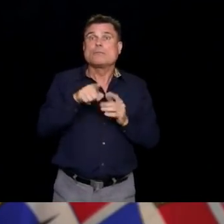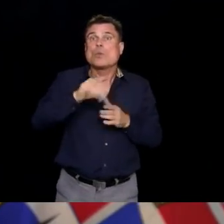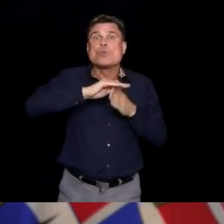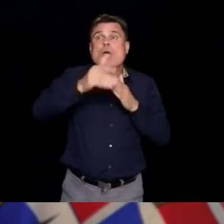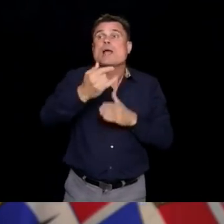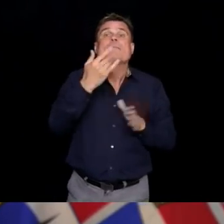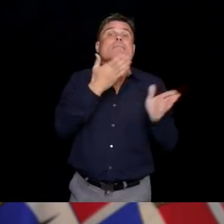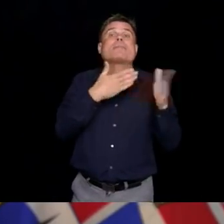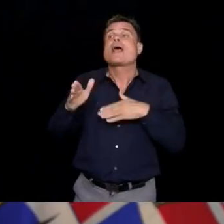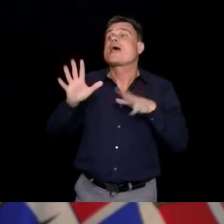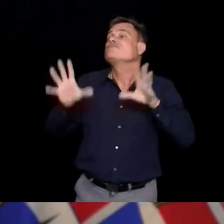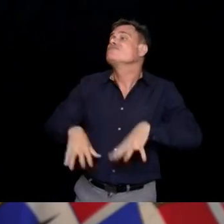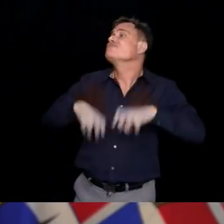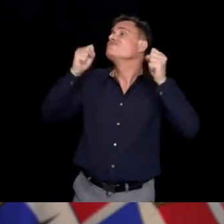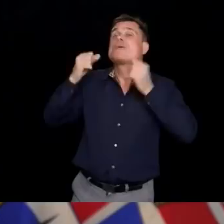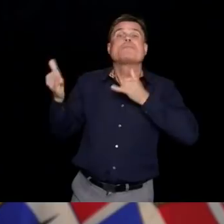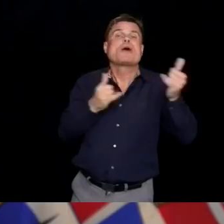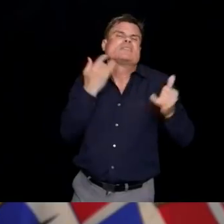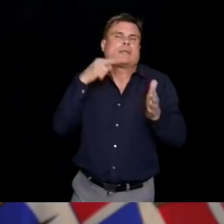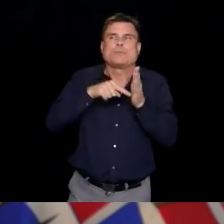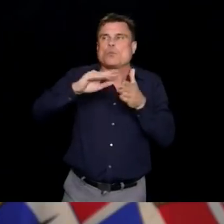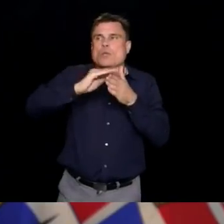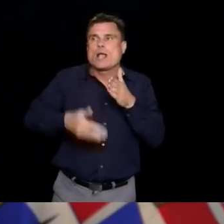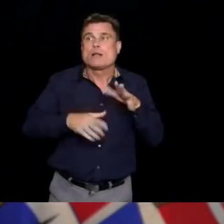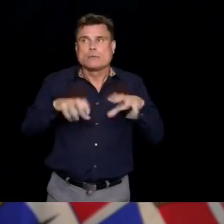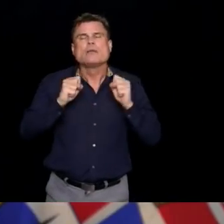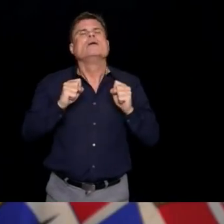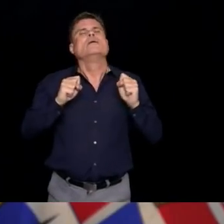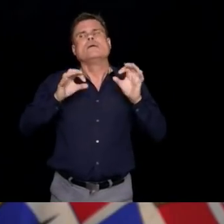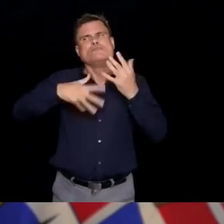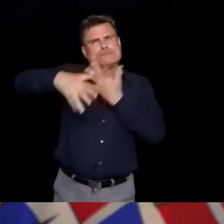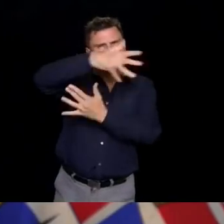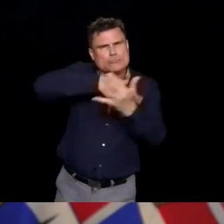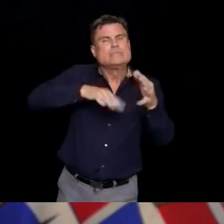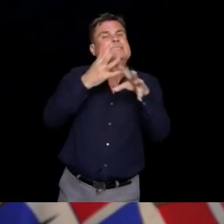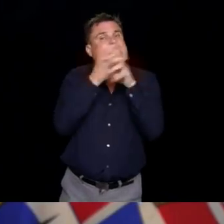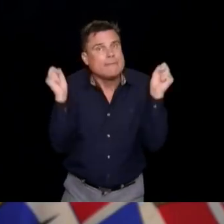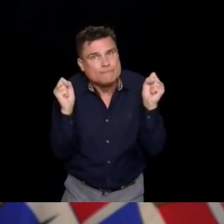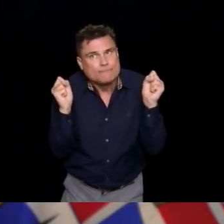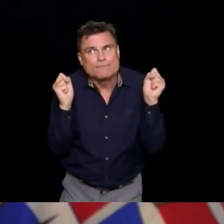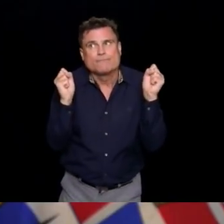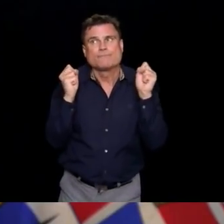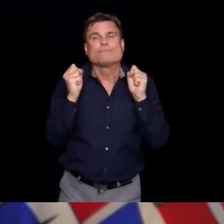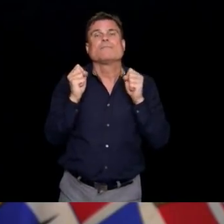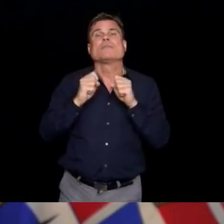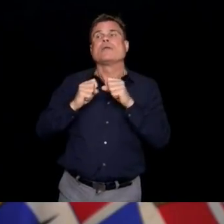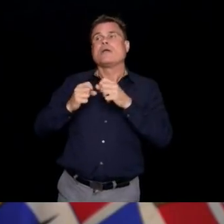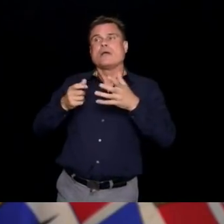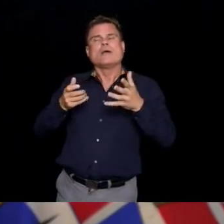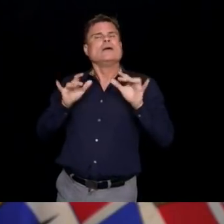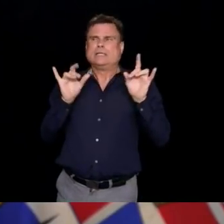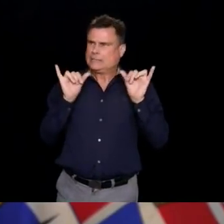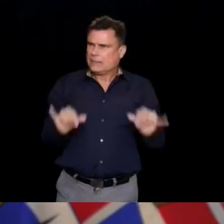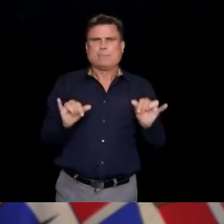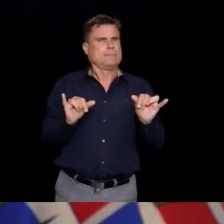This weekend, if you're planning a small party or planning to go to one, please do the right thing.